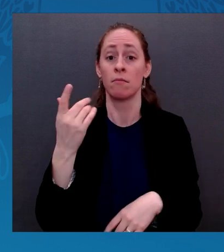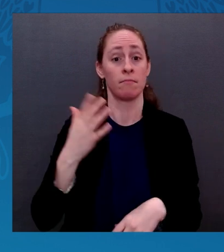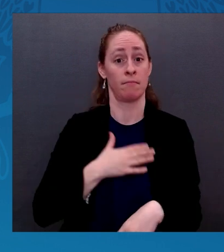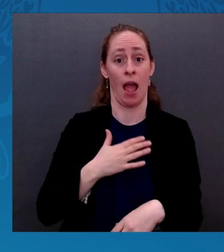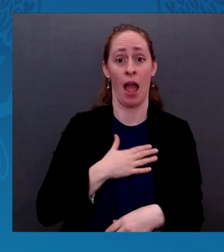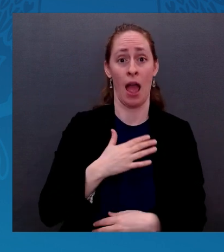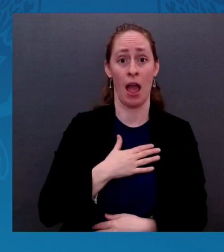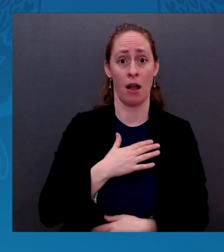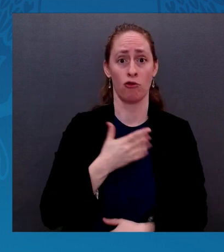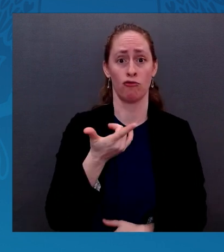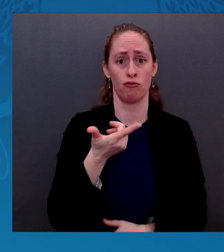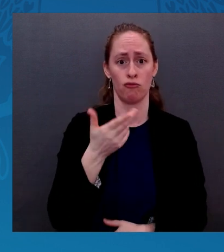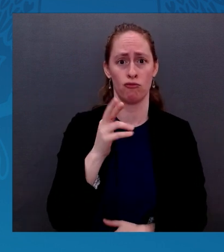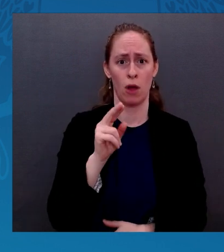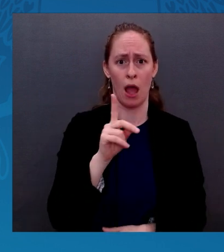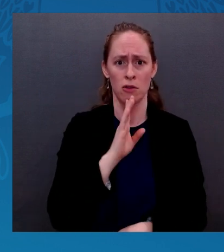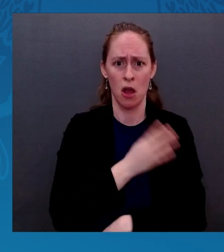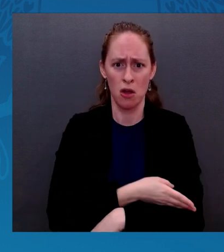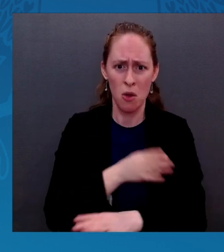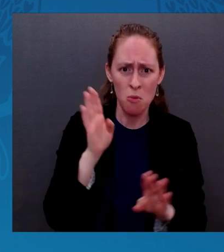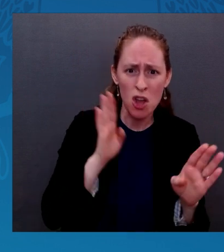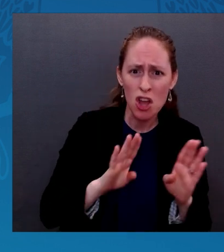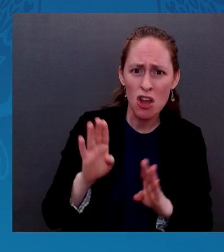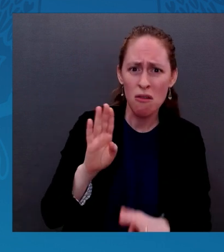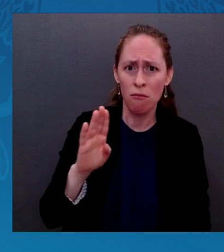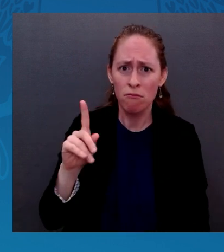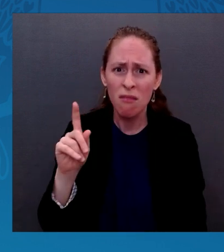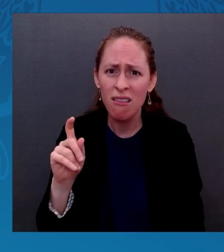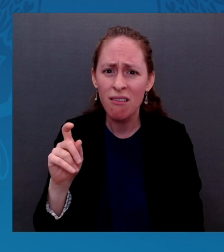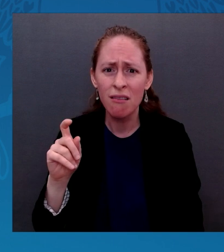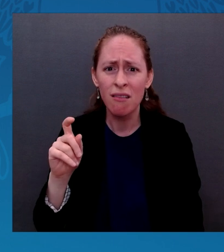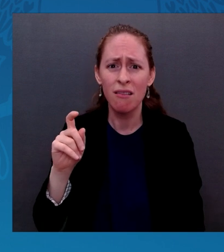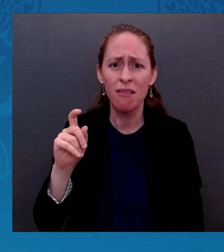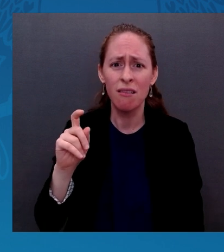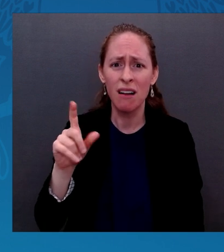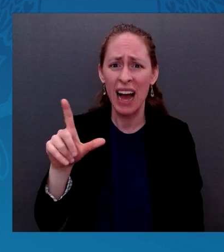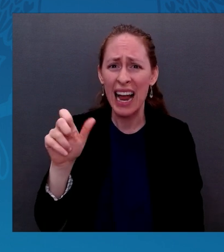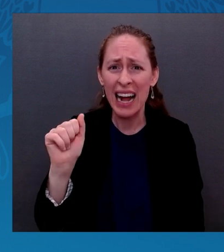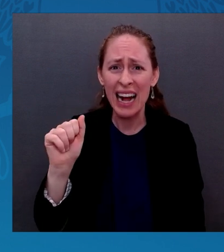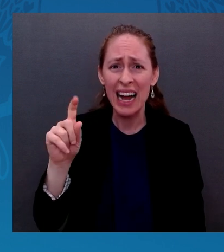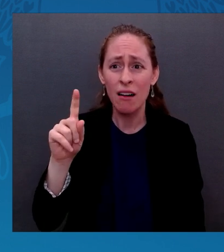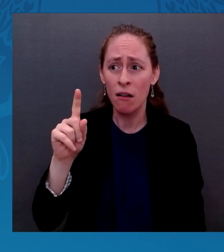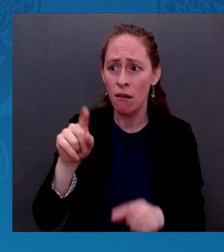So I assured her that the Newark is working on it. If I fix the problem, you should be good.